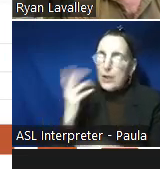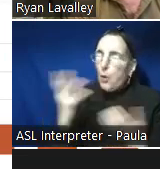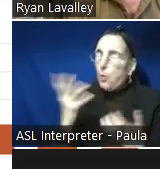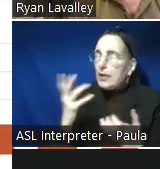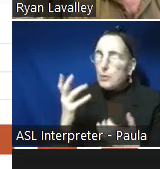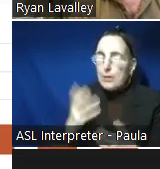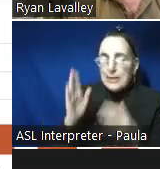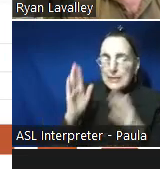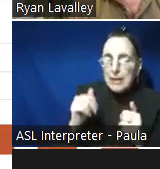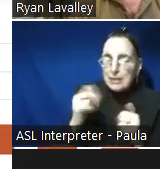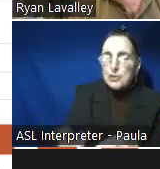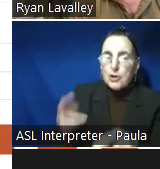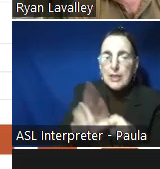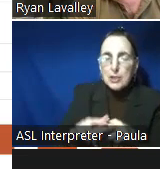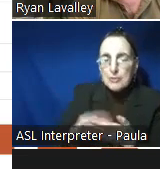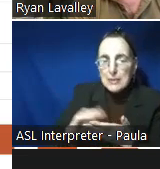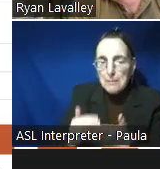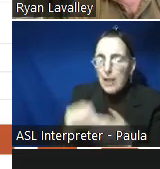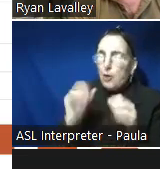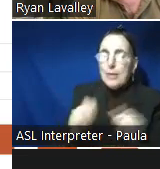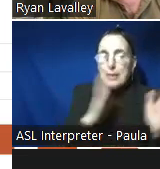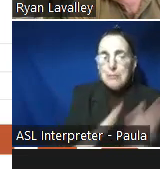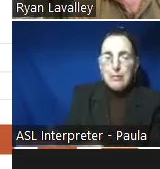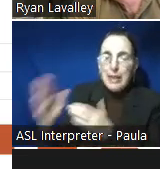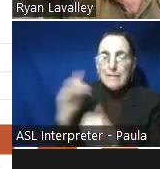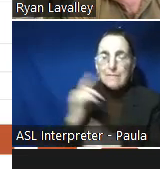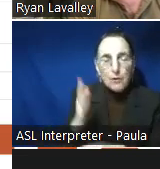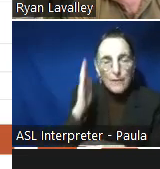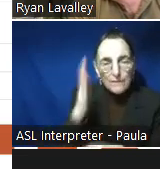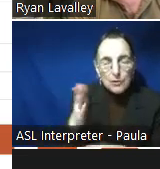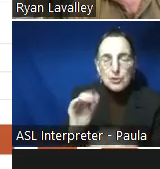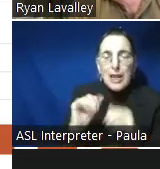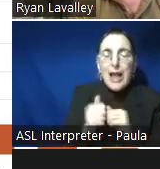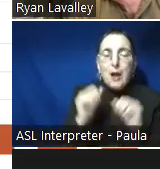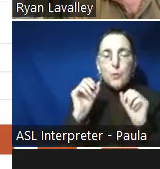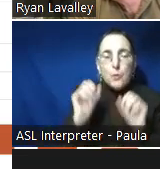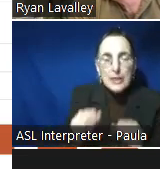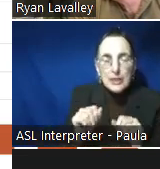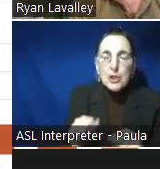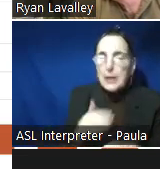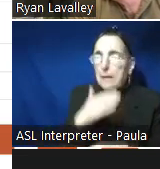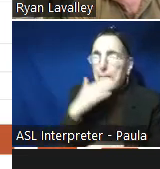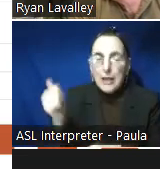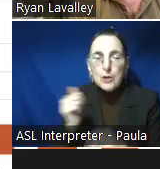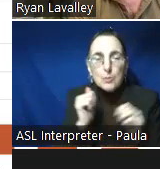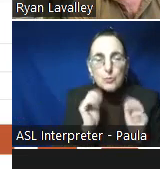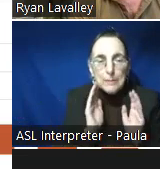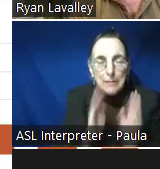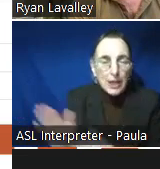plan for the future how we might better prioritize each HVAC repair head of the hot and cold months.